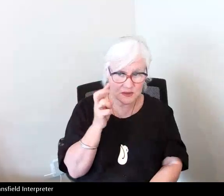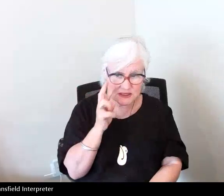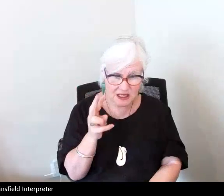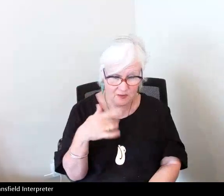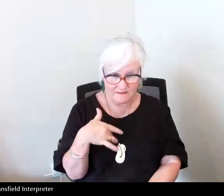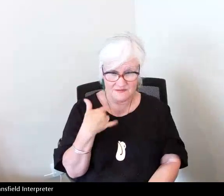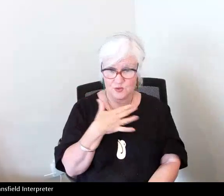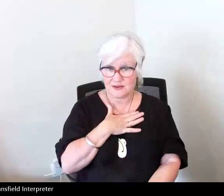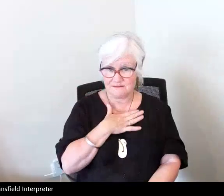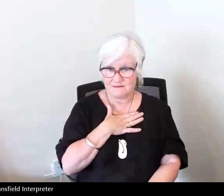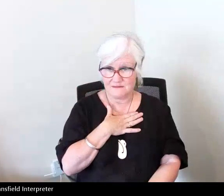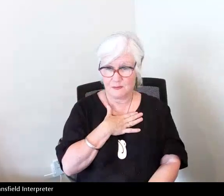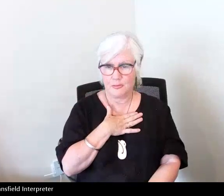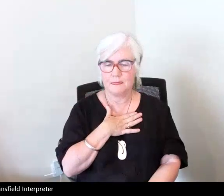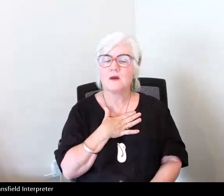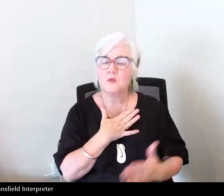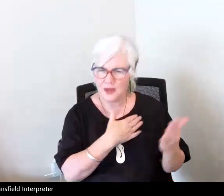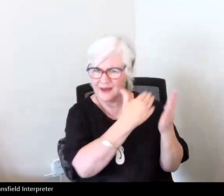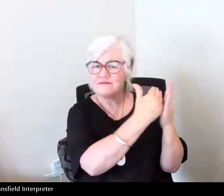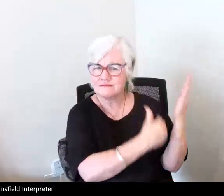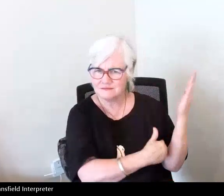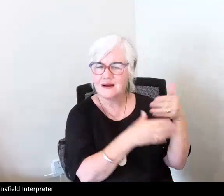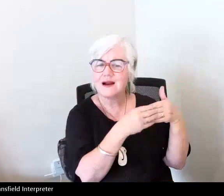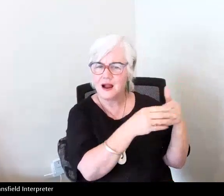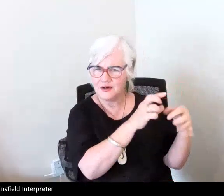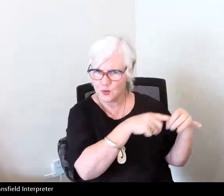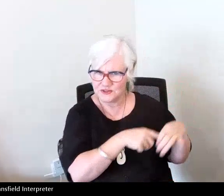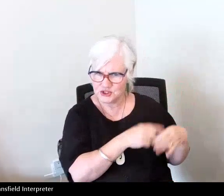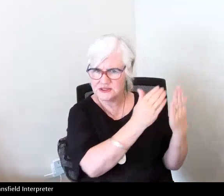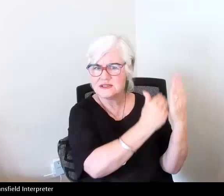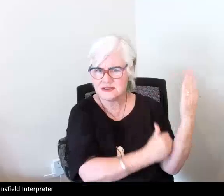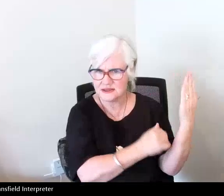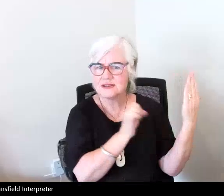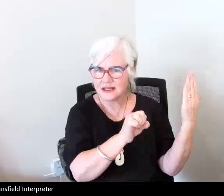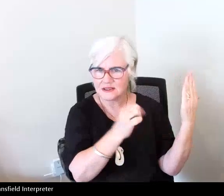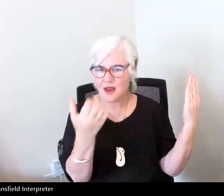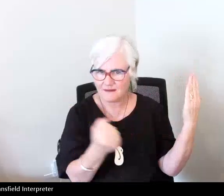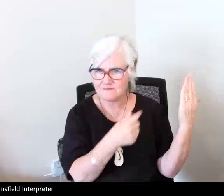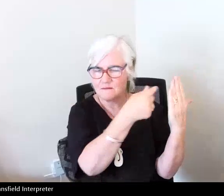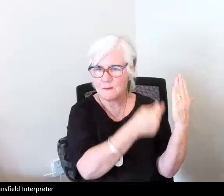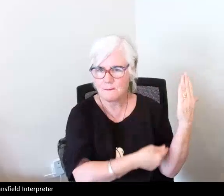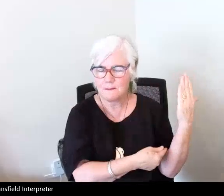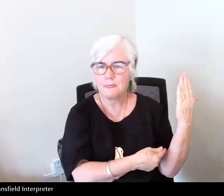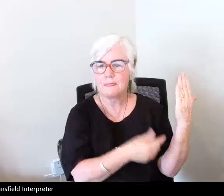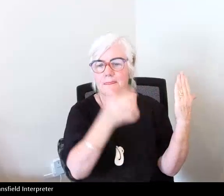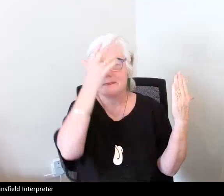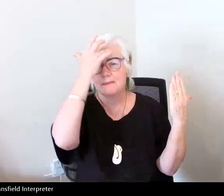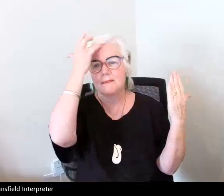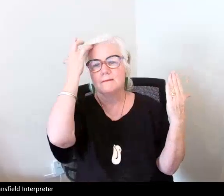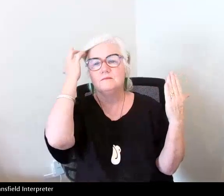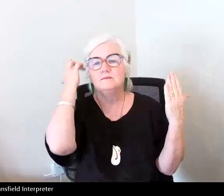We do have the guided questions which Saji just speak about and it's about if you have a good